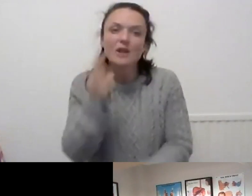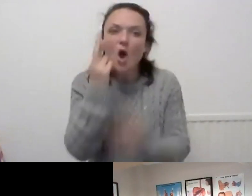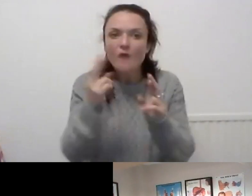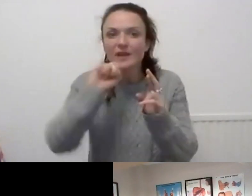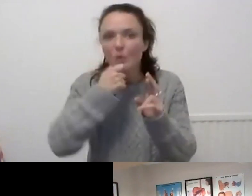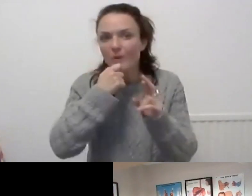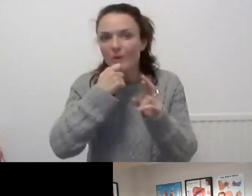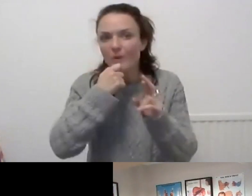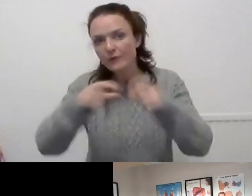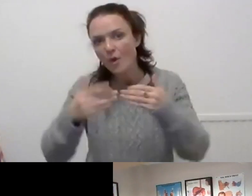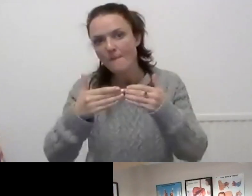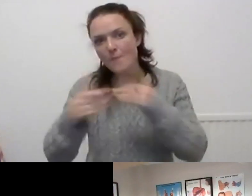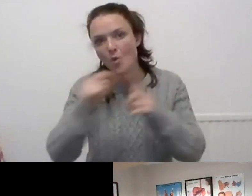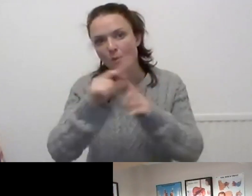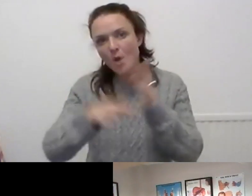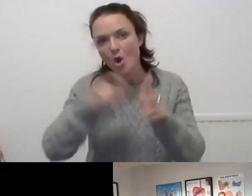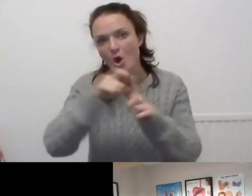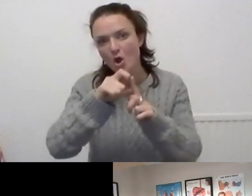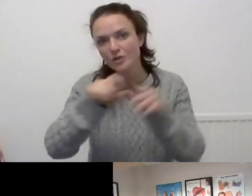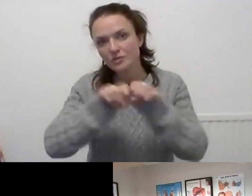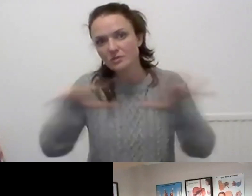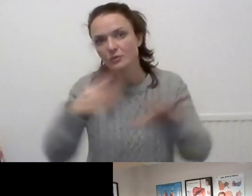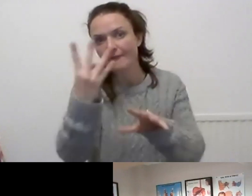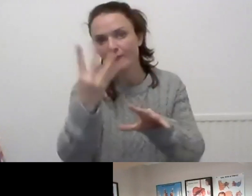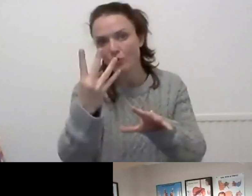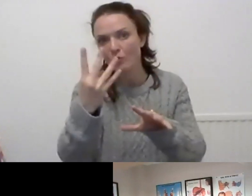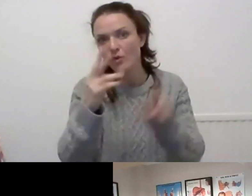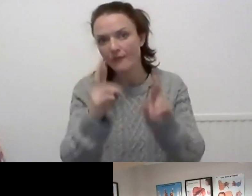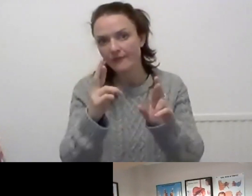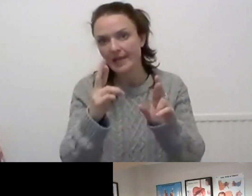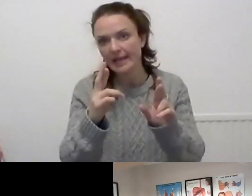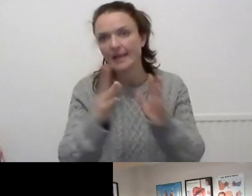next few weeks. So mass vaccination isn't just going to help us, but actually general practice